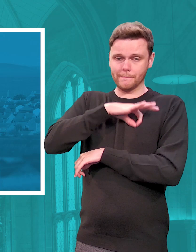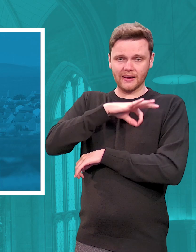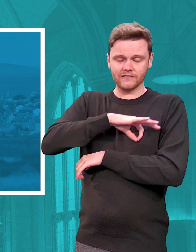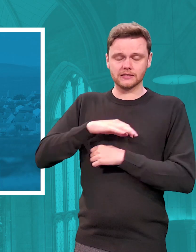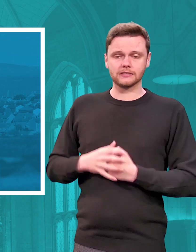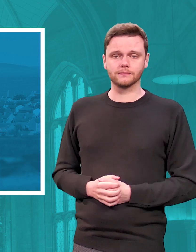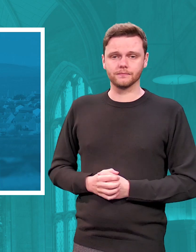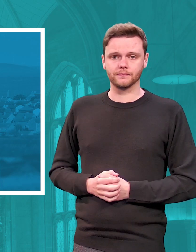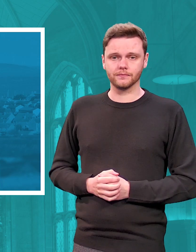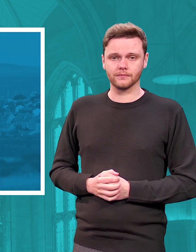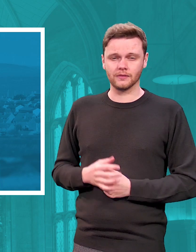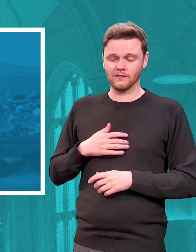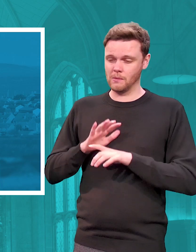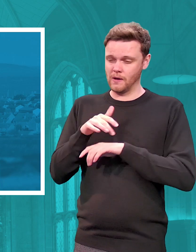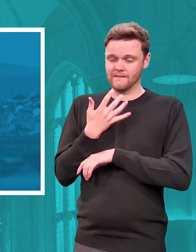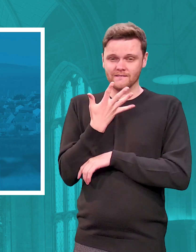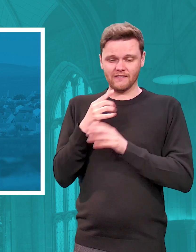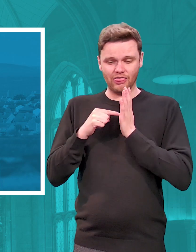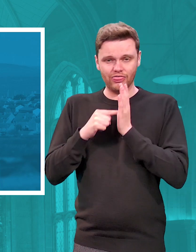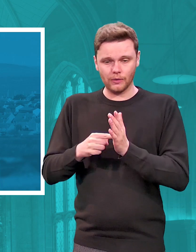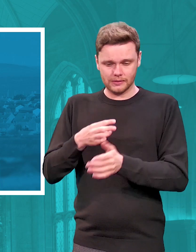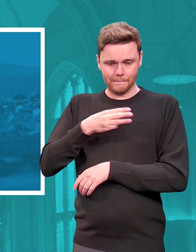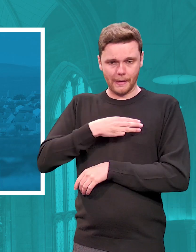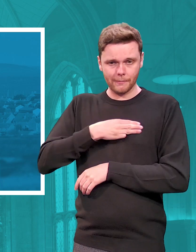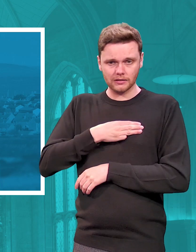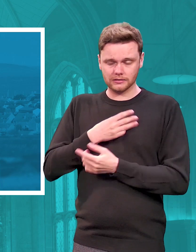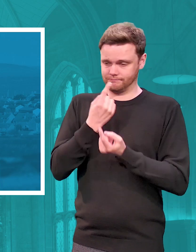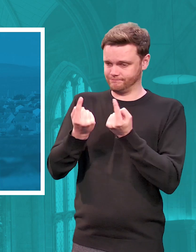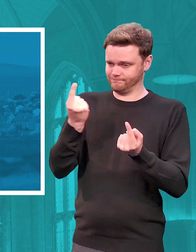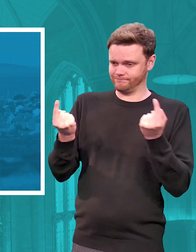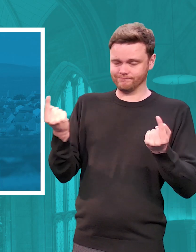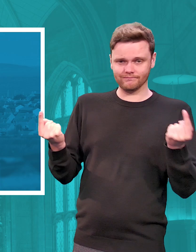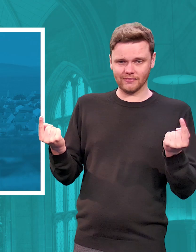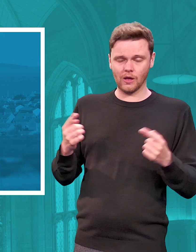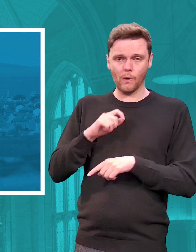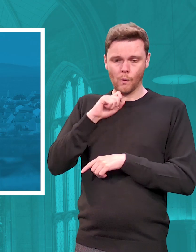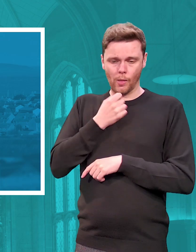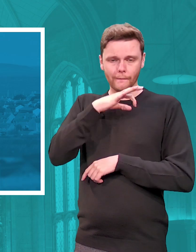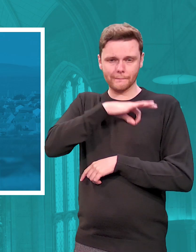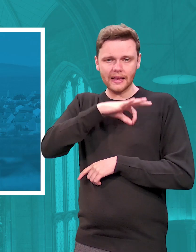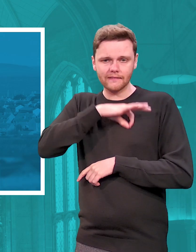For our nearly 5,000 members, each and every person will benefit from strong security